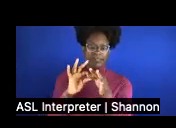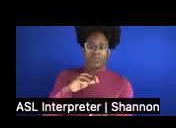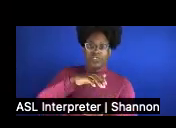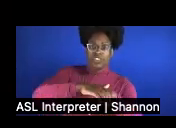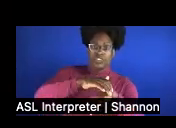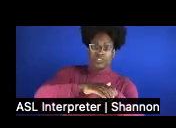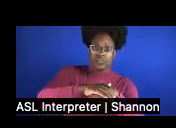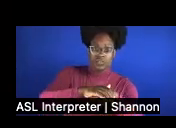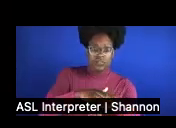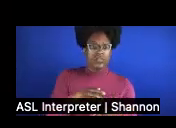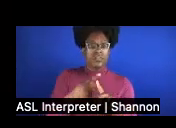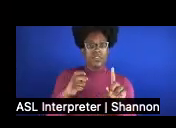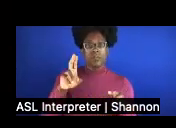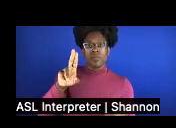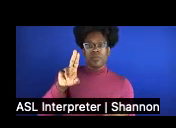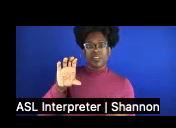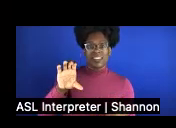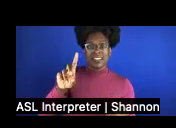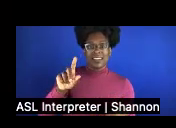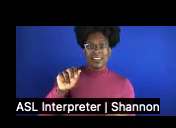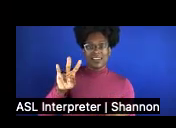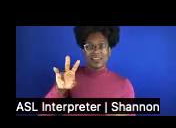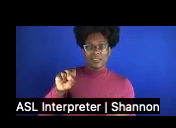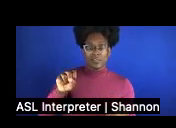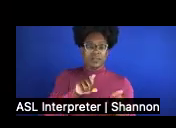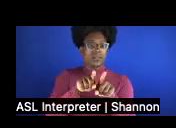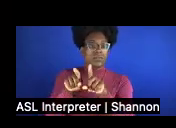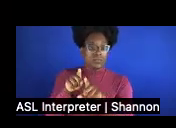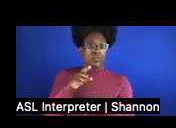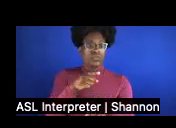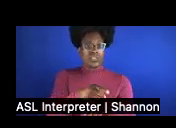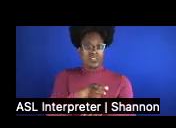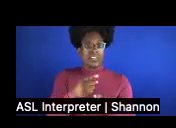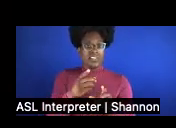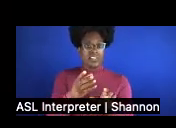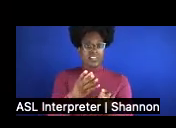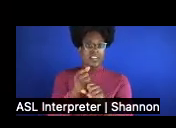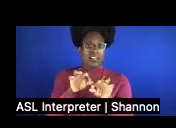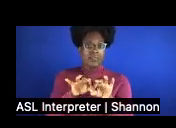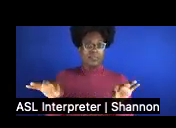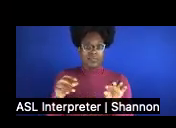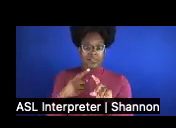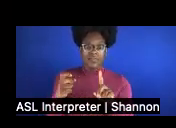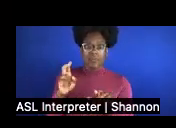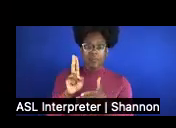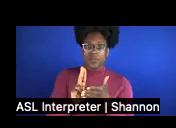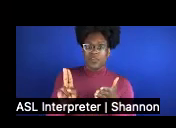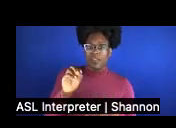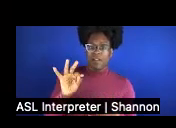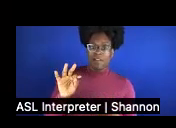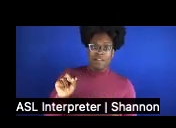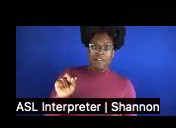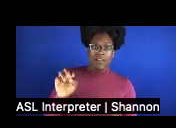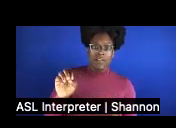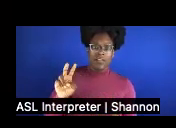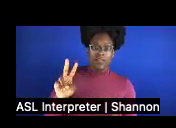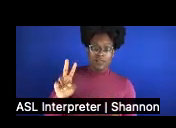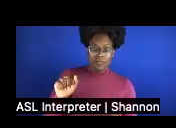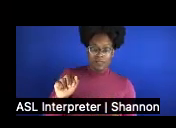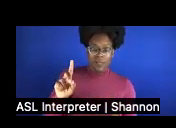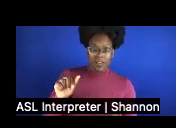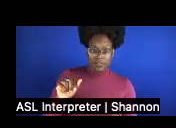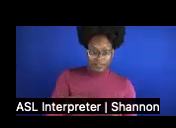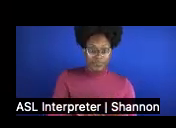Director of Core Writing at the University of Nevada at Reno. Mohsine Bensaid is the Director